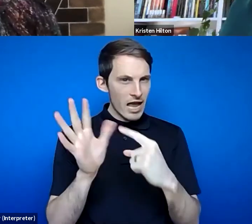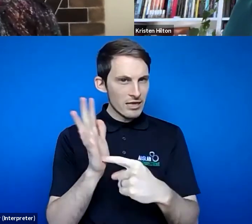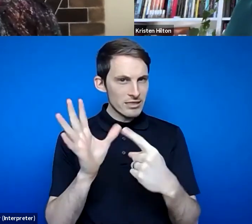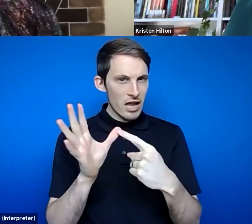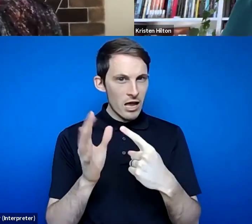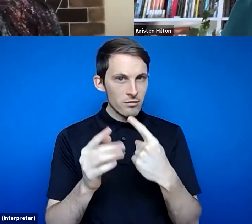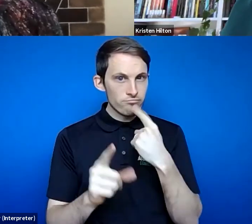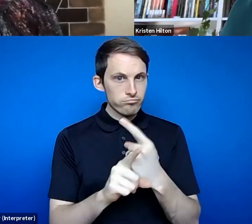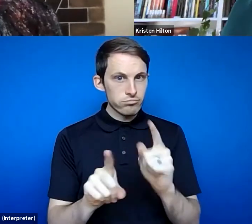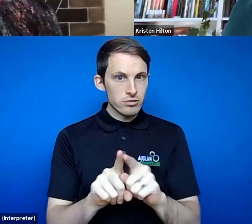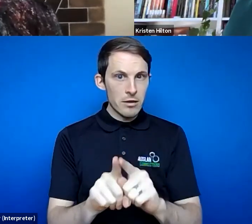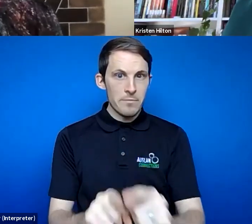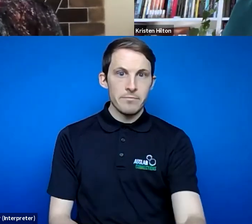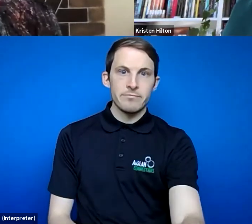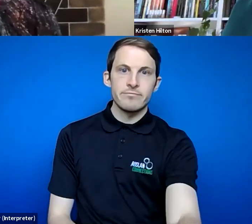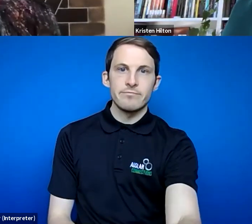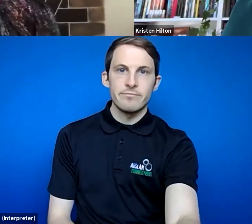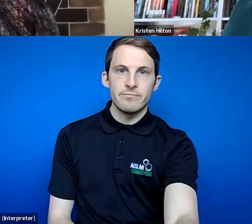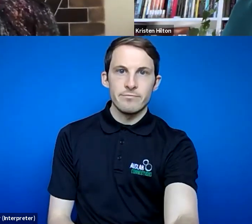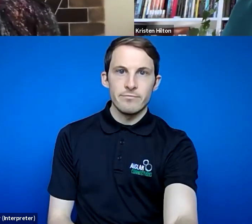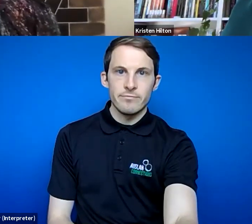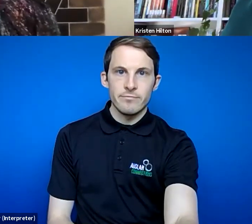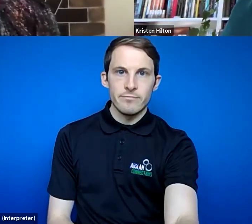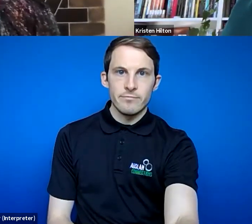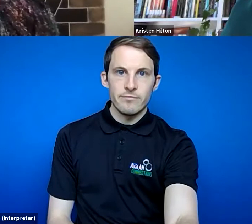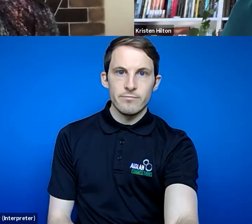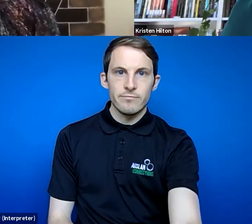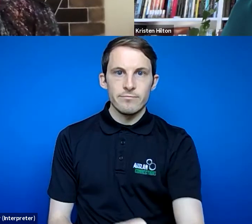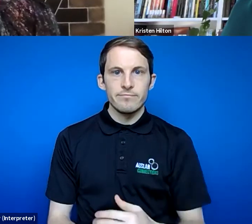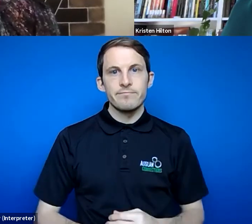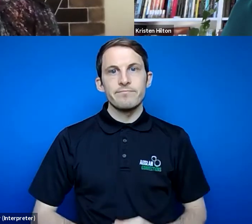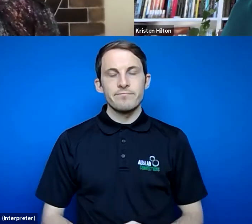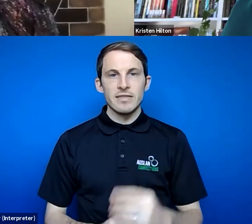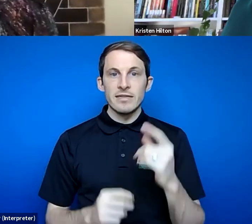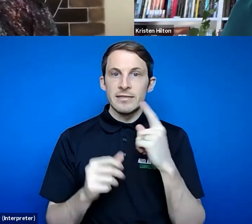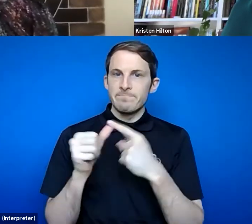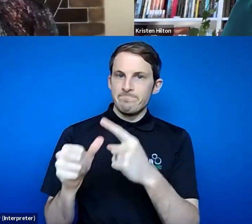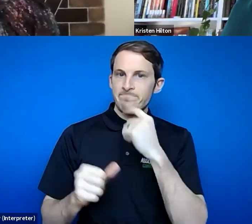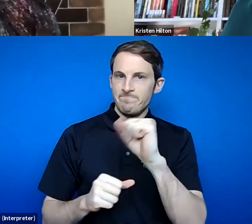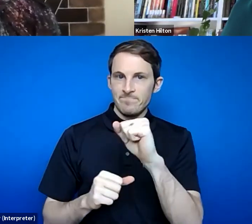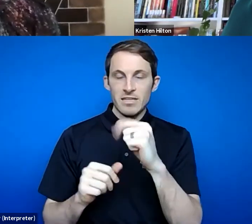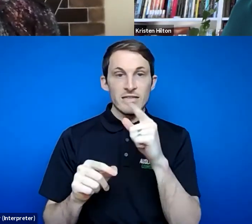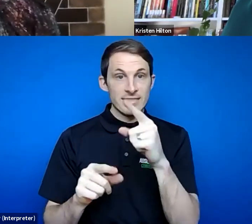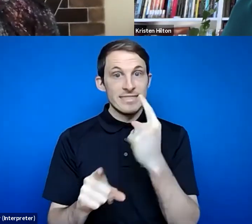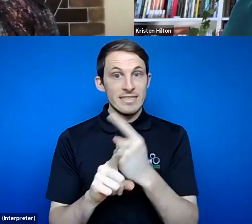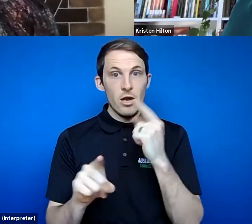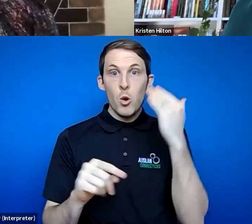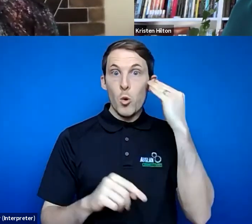Yes, it does. It does tell us that women are more likely to engage